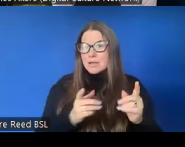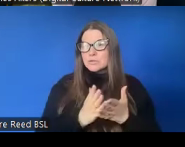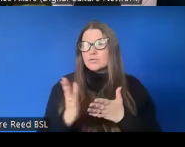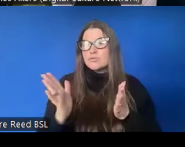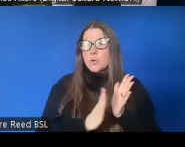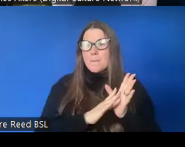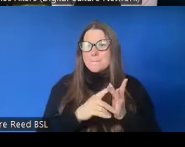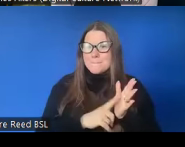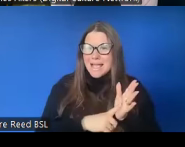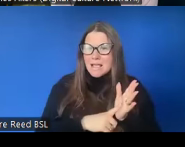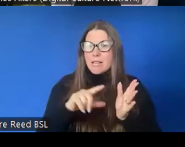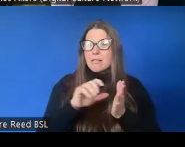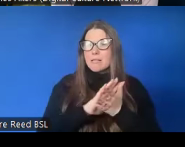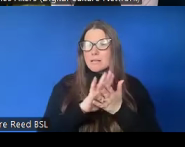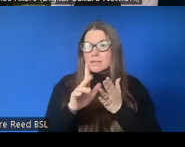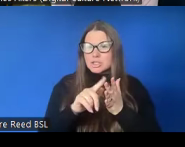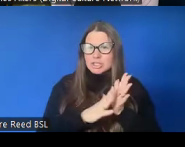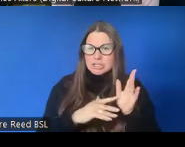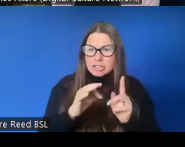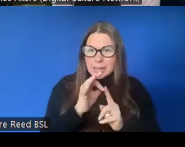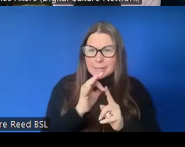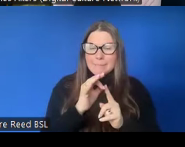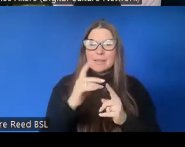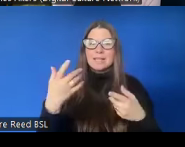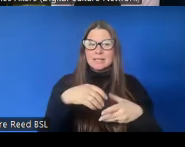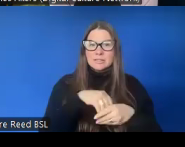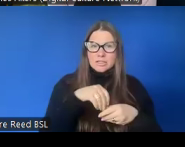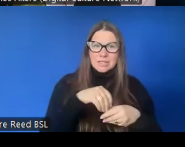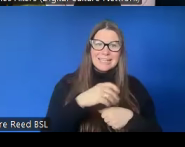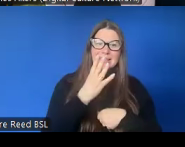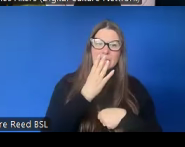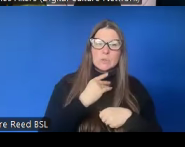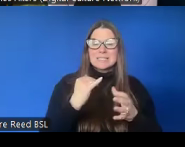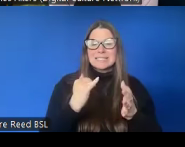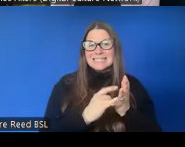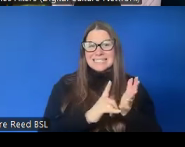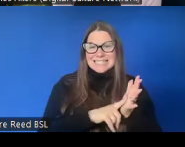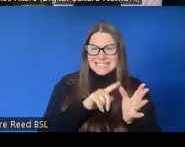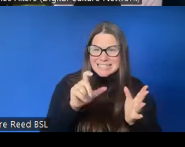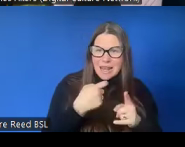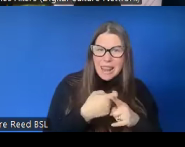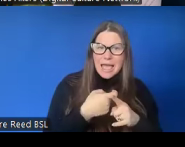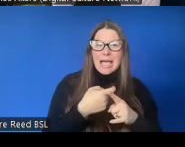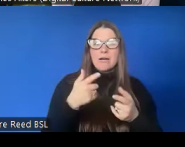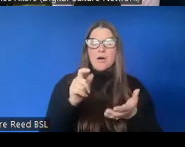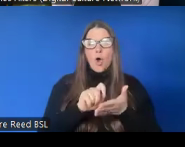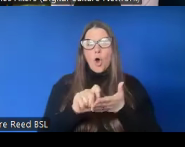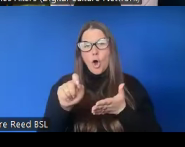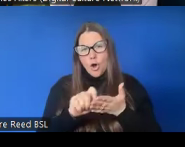and then internally, using things like Slack and the Office Suite. Then on the website, they had Gravity Forms